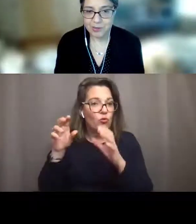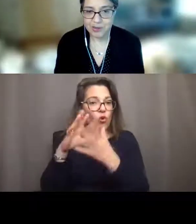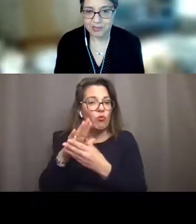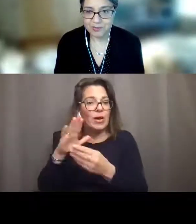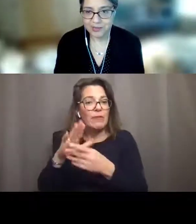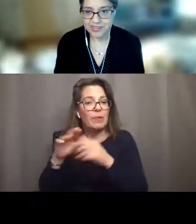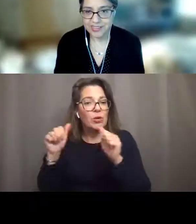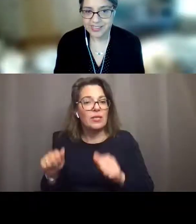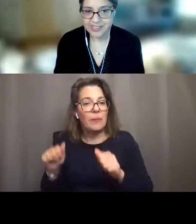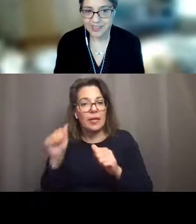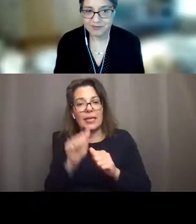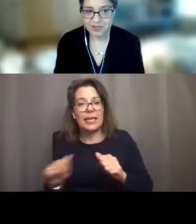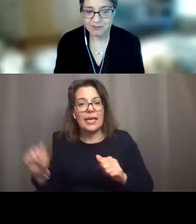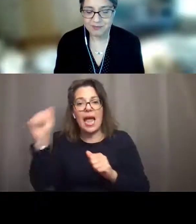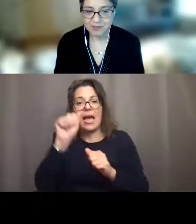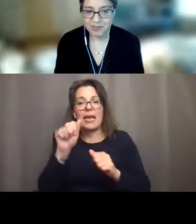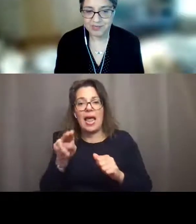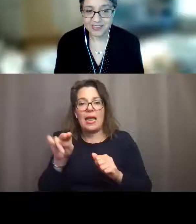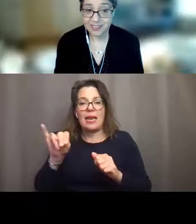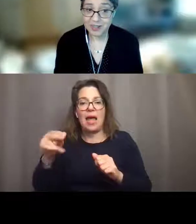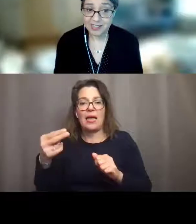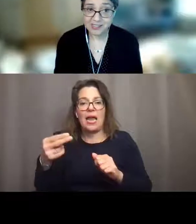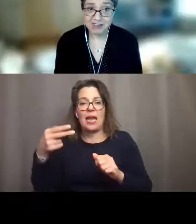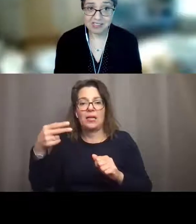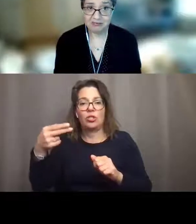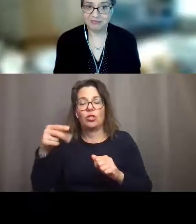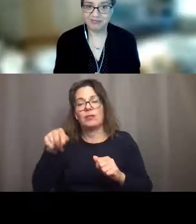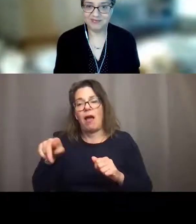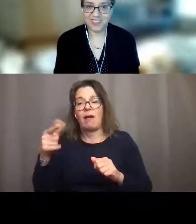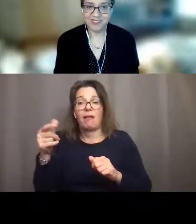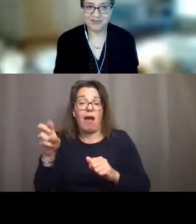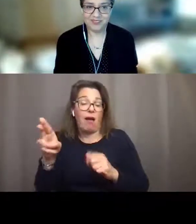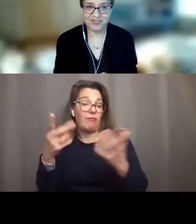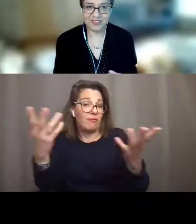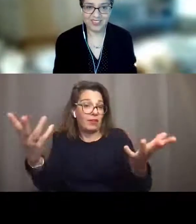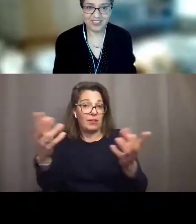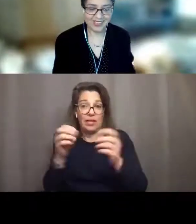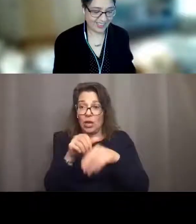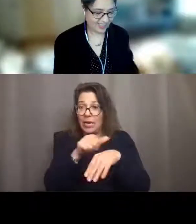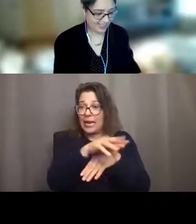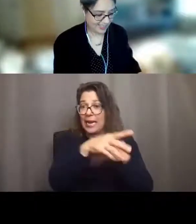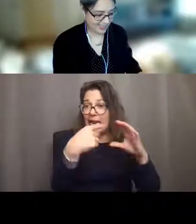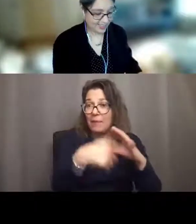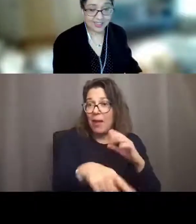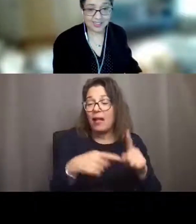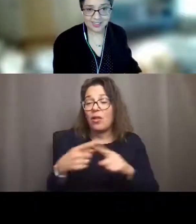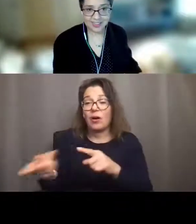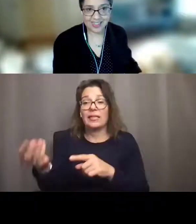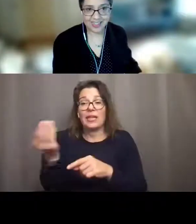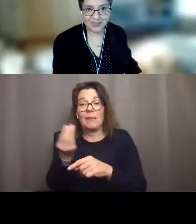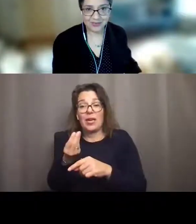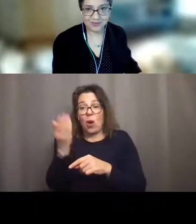We welcome your questions so ... and I welcome your questions now, too. Elyse Sullivan: Wonderful, thank you so much, Patricia. Patricia Valdez: Thank you.